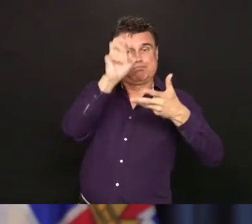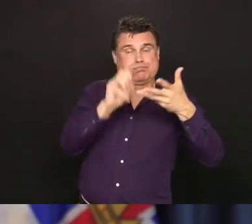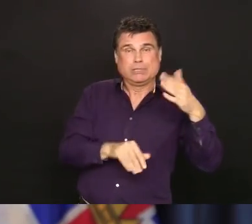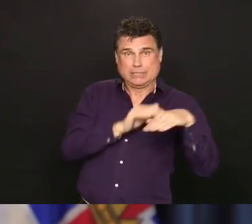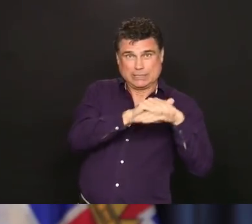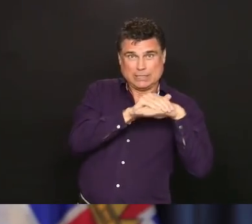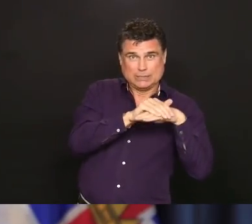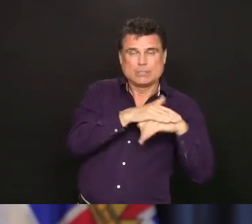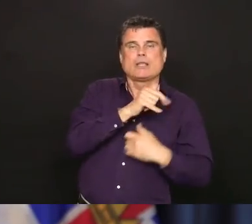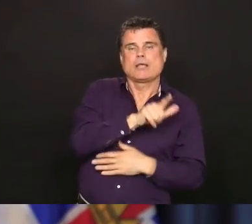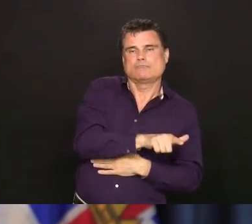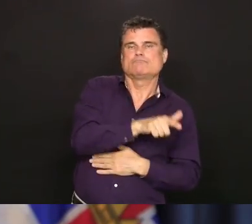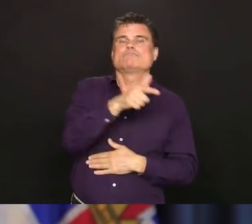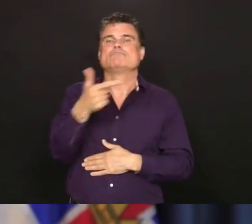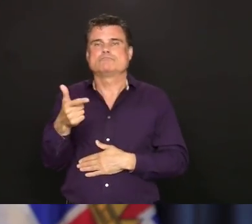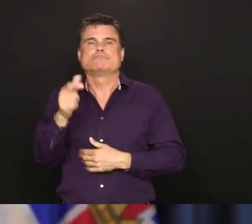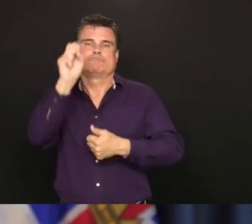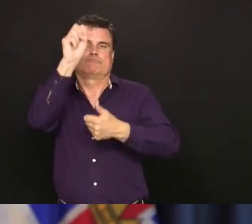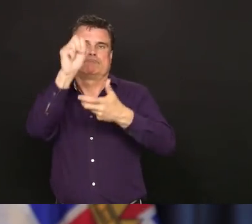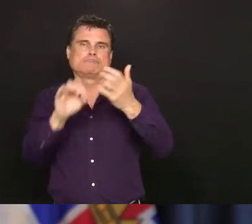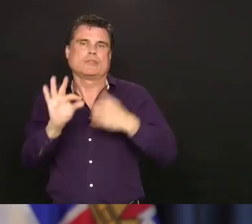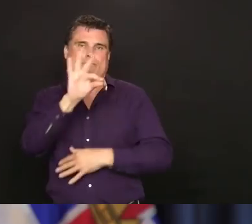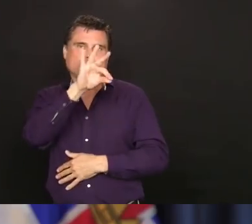(Speaking French)